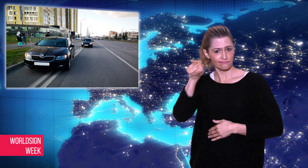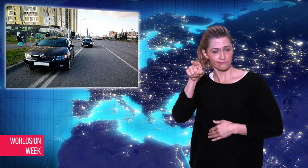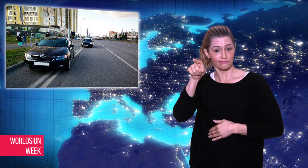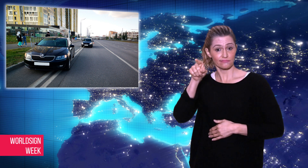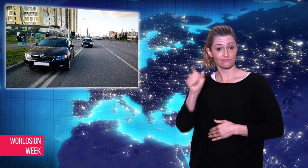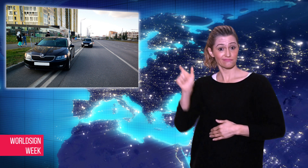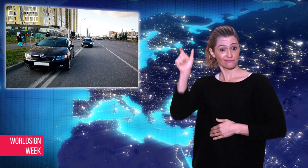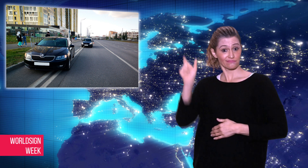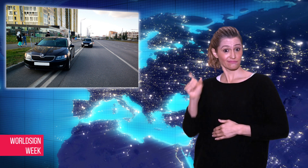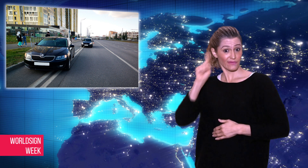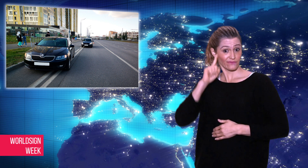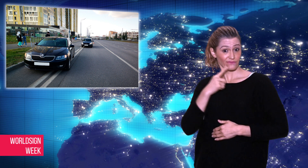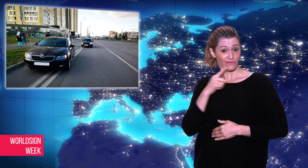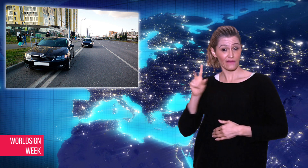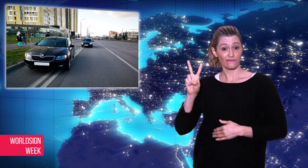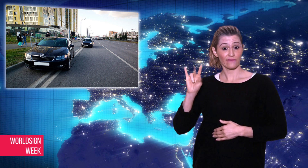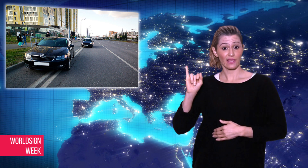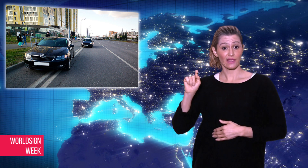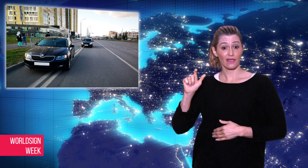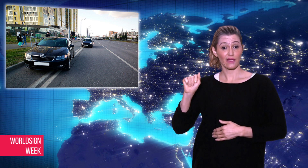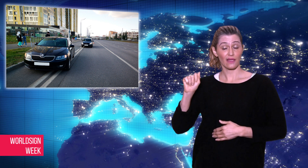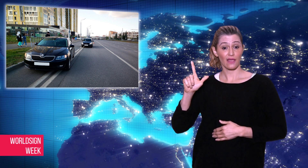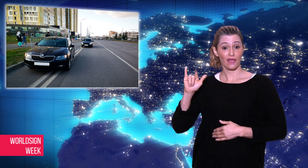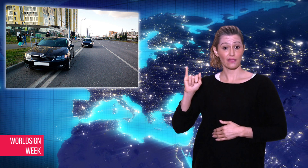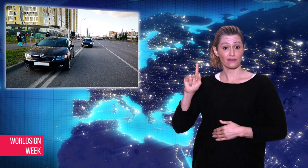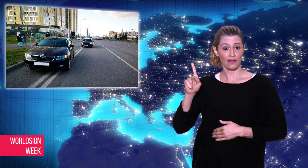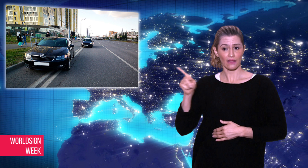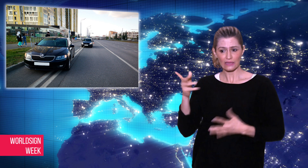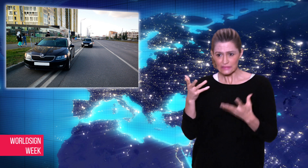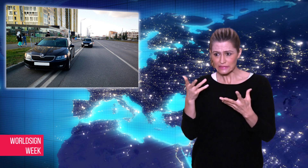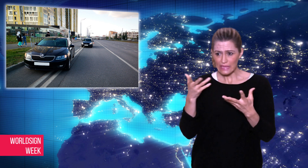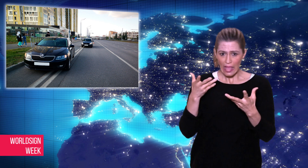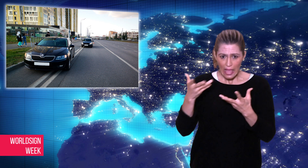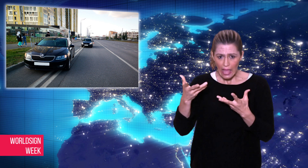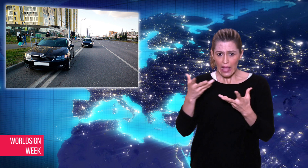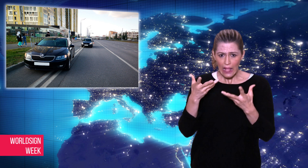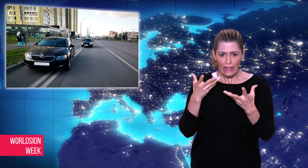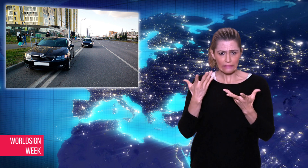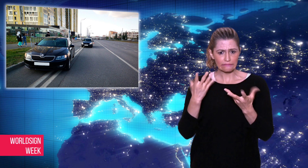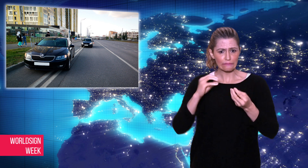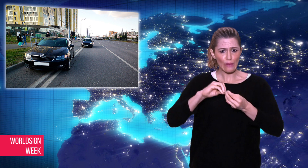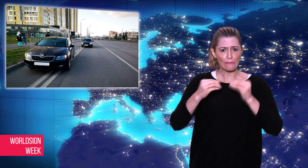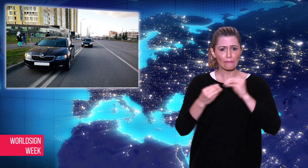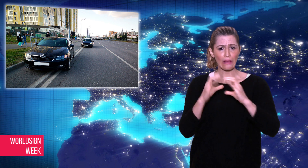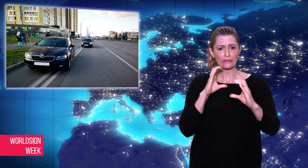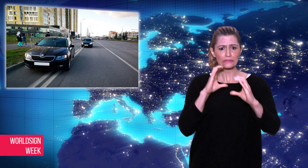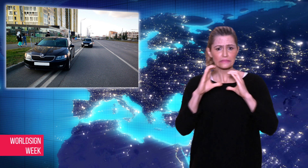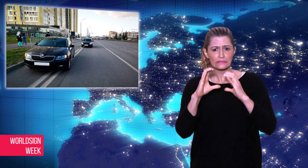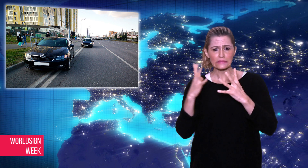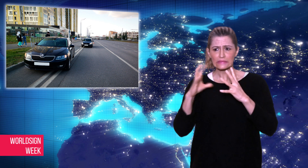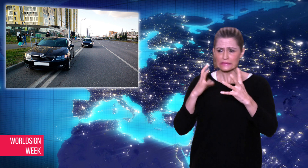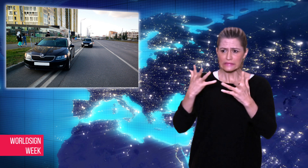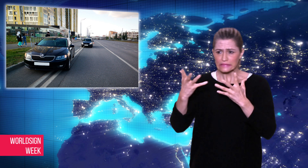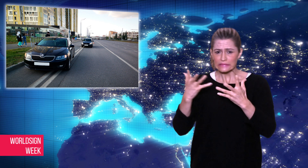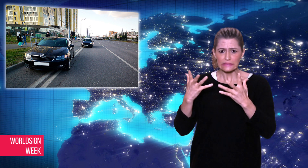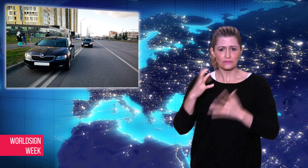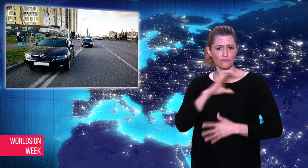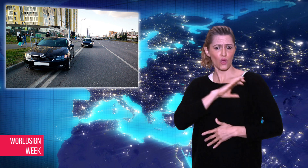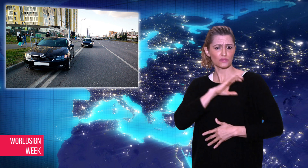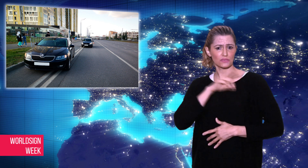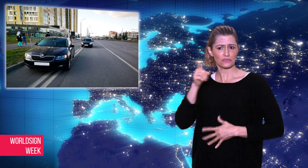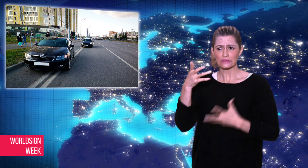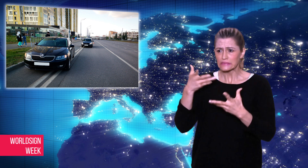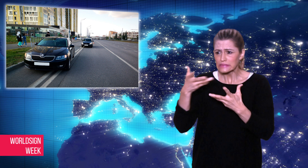Both of the drivers reported to a local police